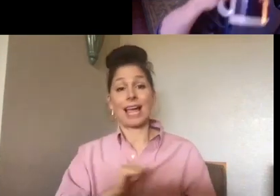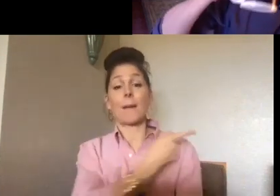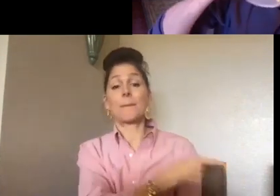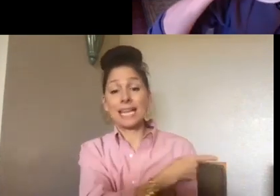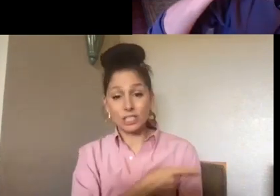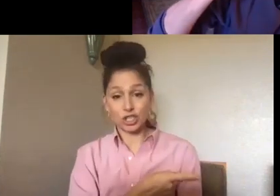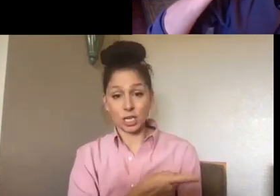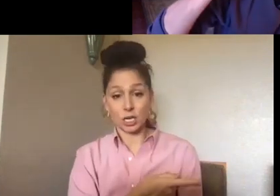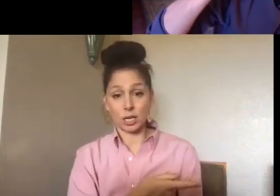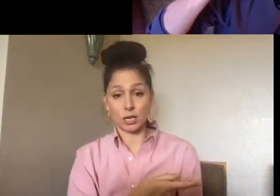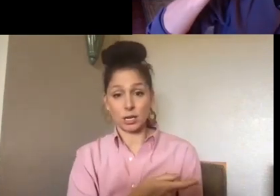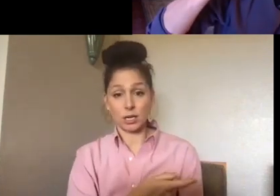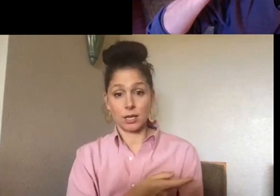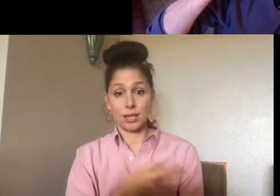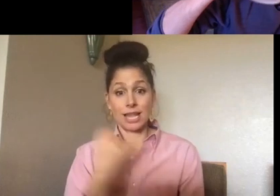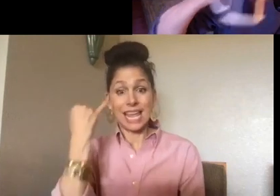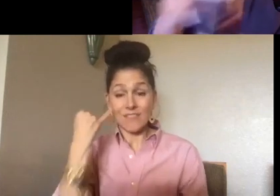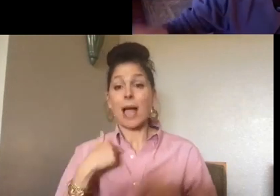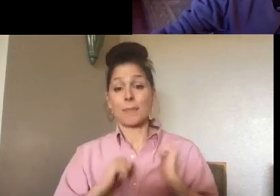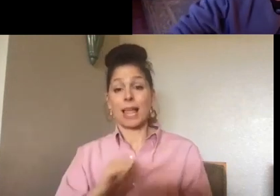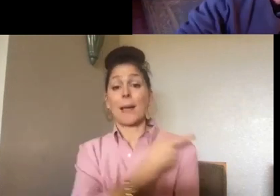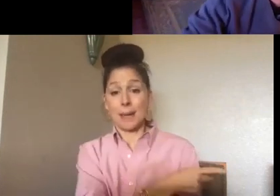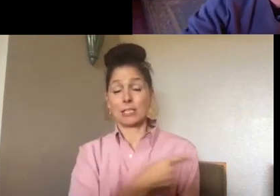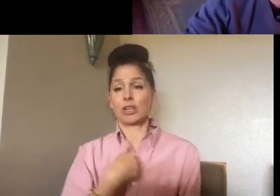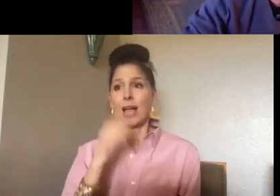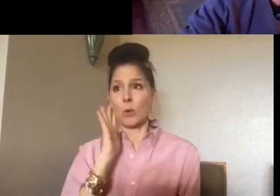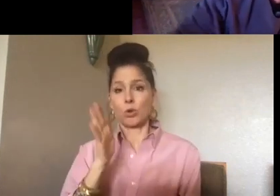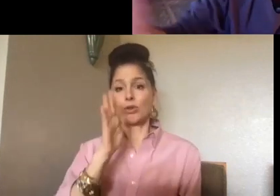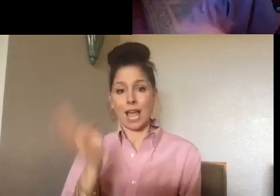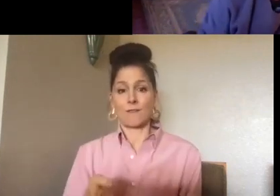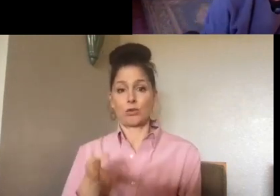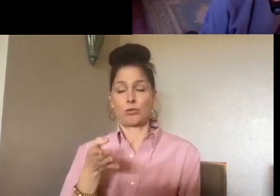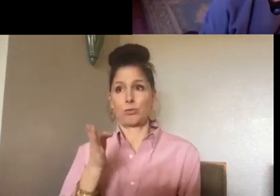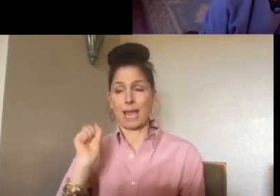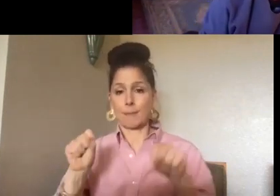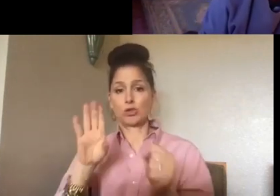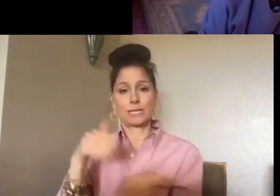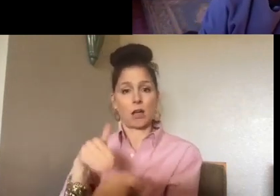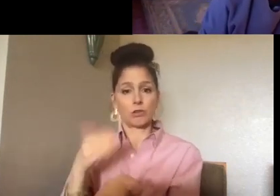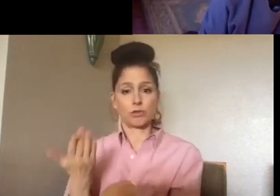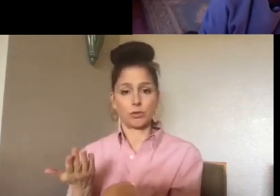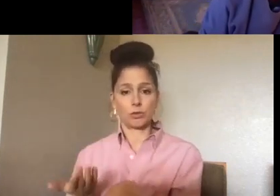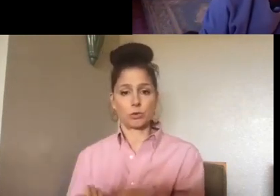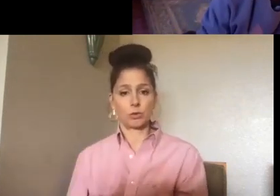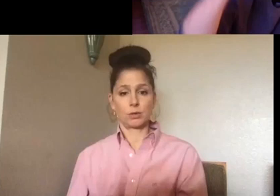and I said, "Because if I play the role of the patient, if I play a patient, I will never be able